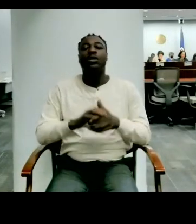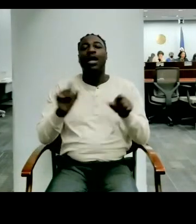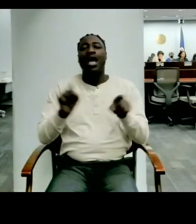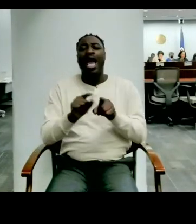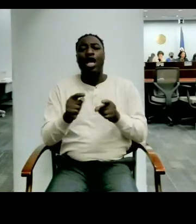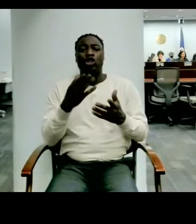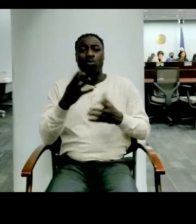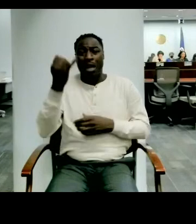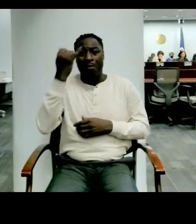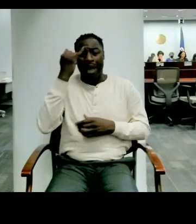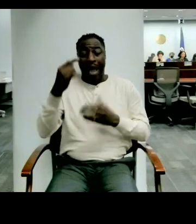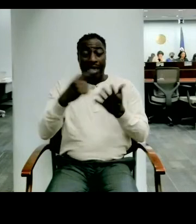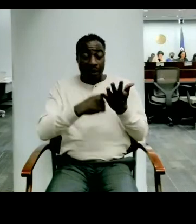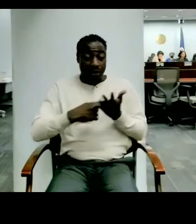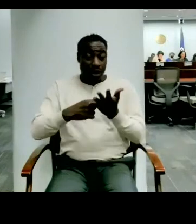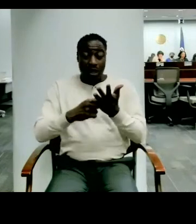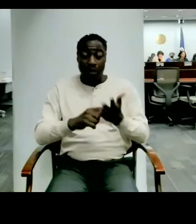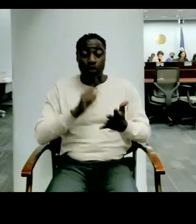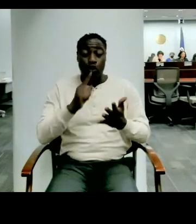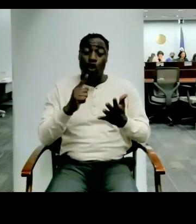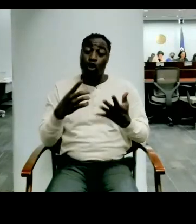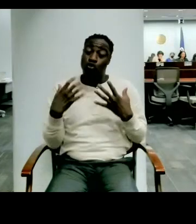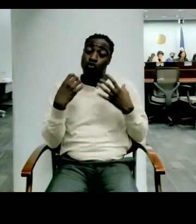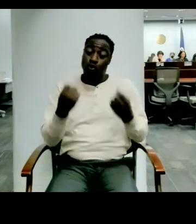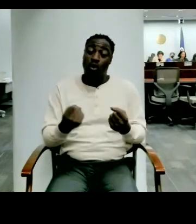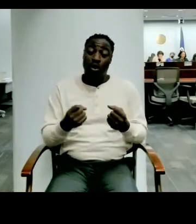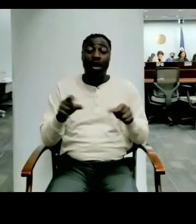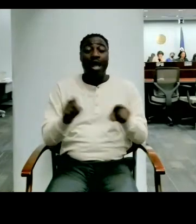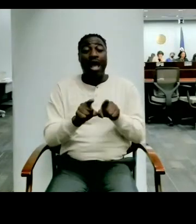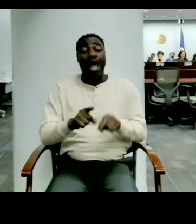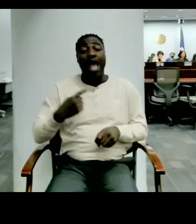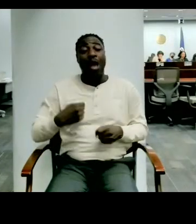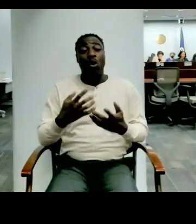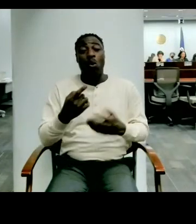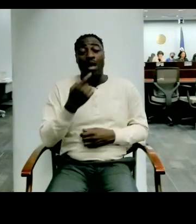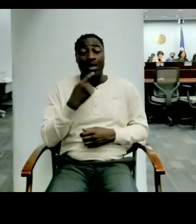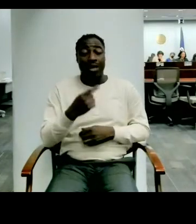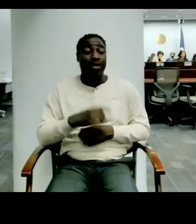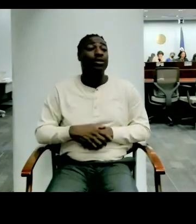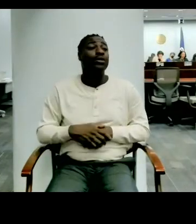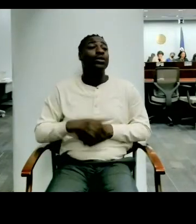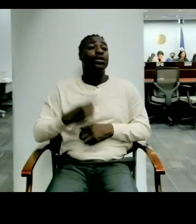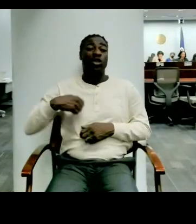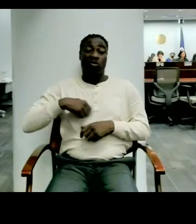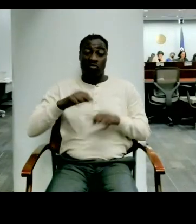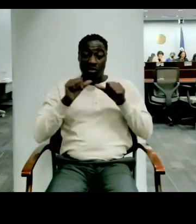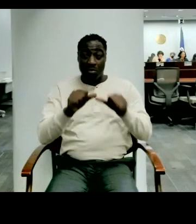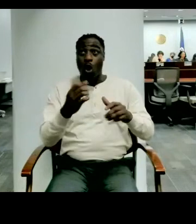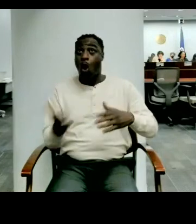the discussions are robust um as we like to say, and varied. In fact we spent all day yesterday,